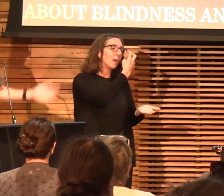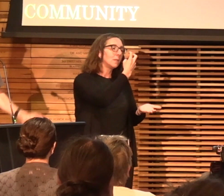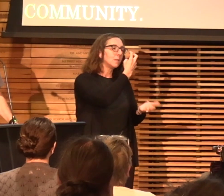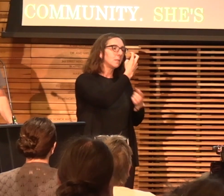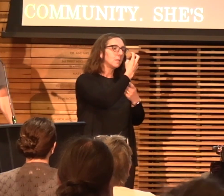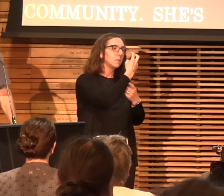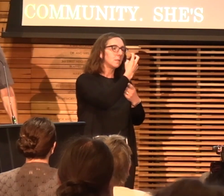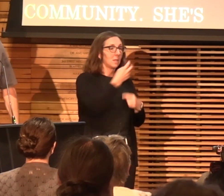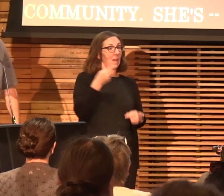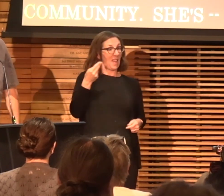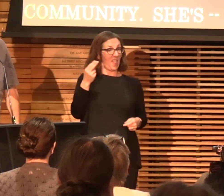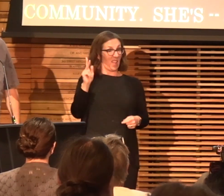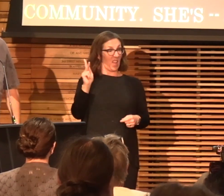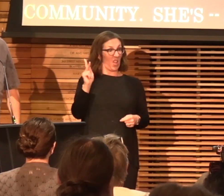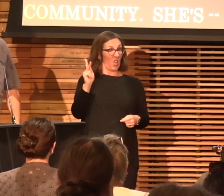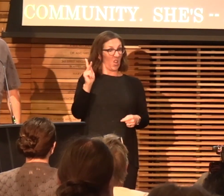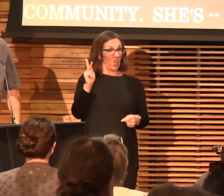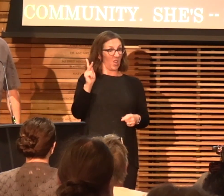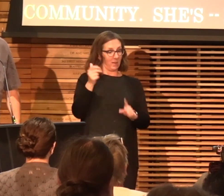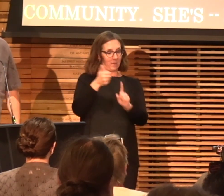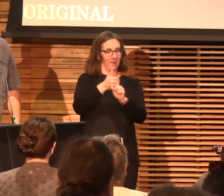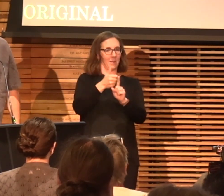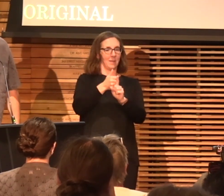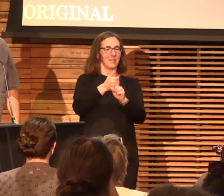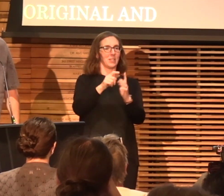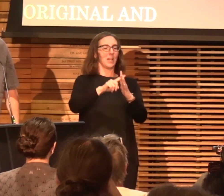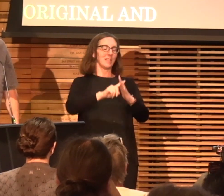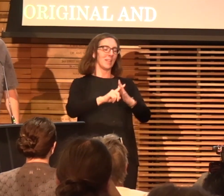Helen Keller's the original Antifa.